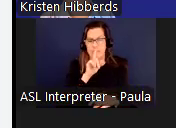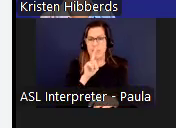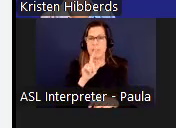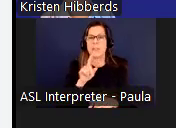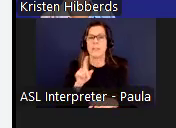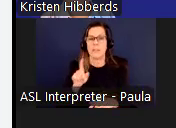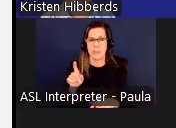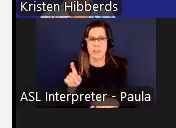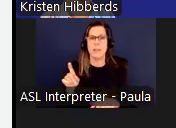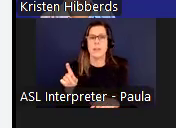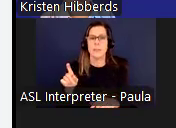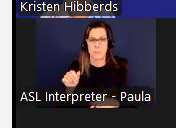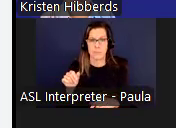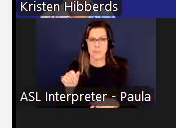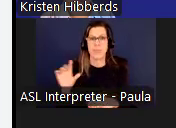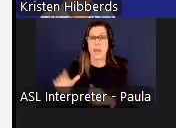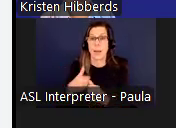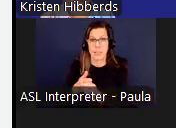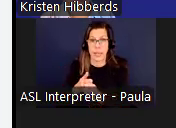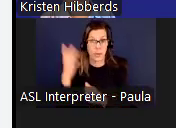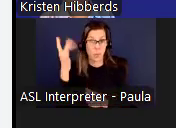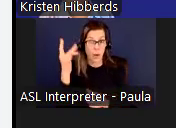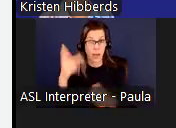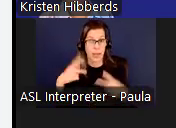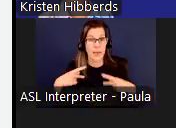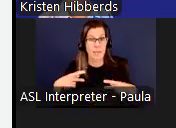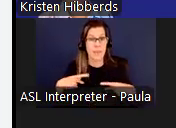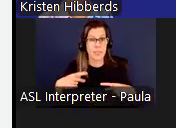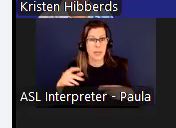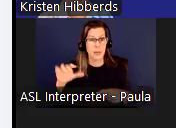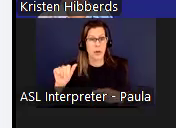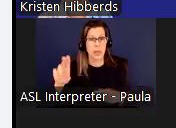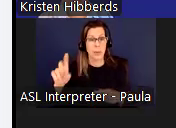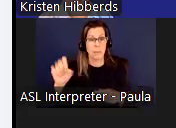It was up updated because physical abuse means the non accidental.